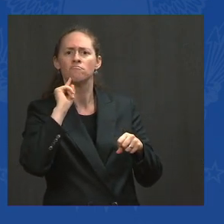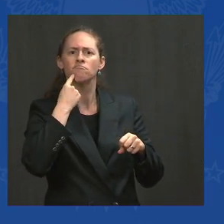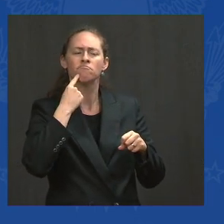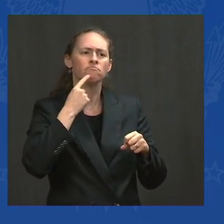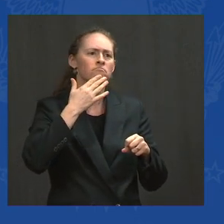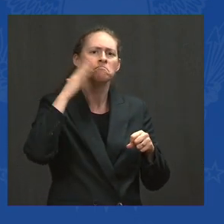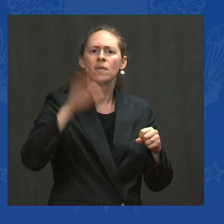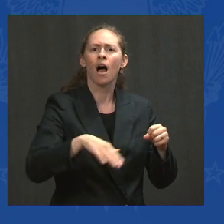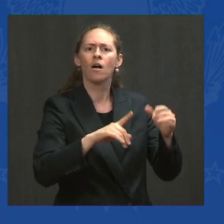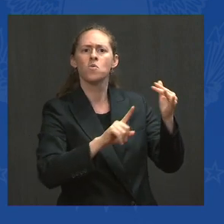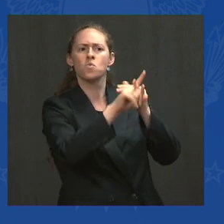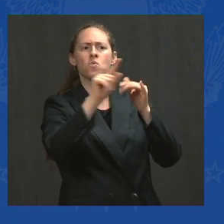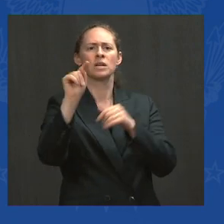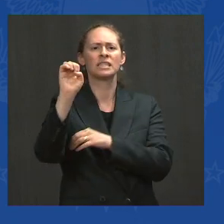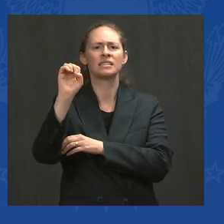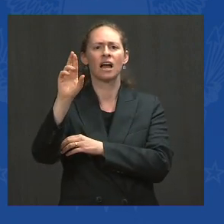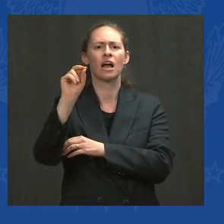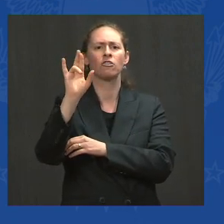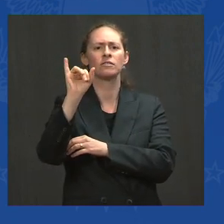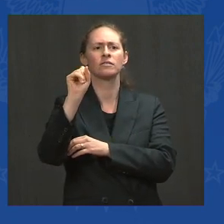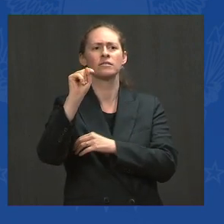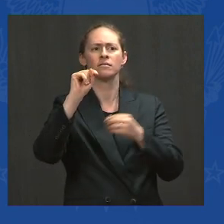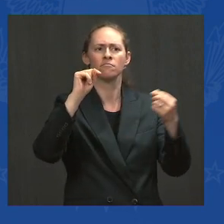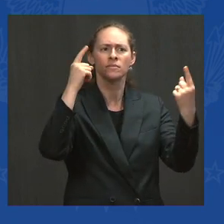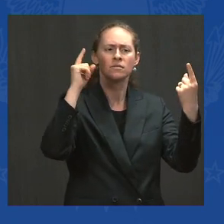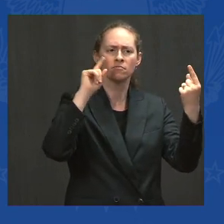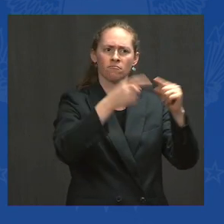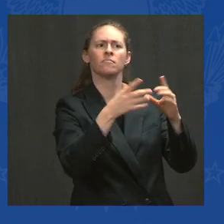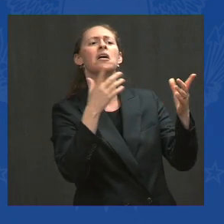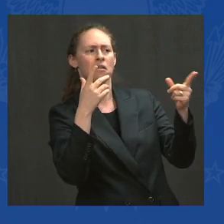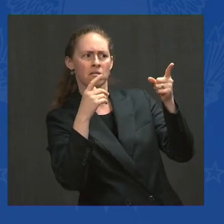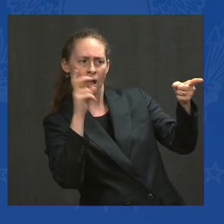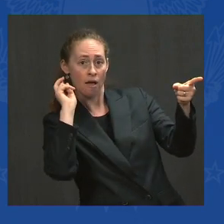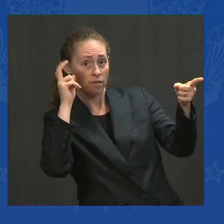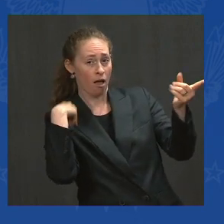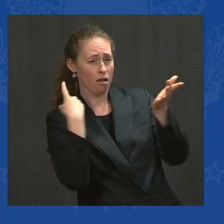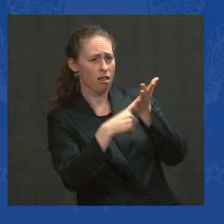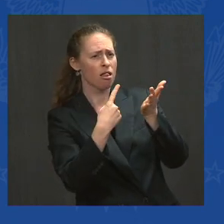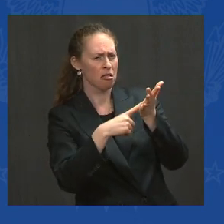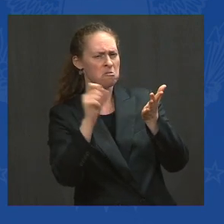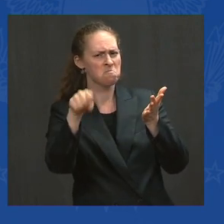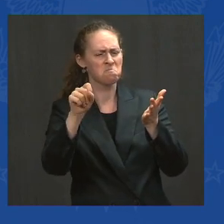emanating from Afghanistan. We are developing a counterterrorism